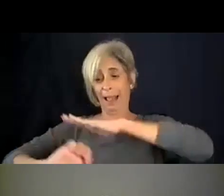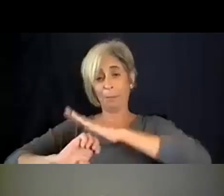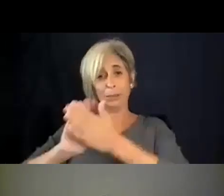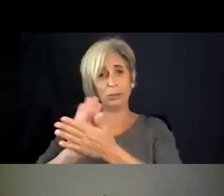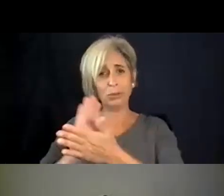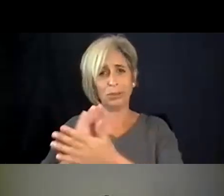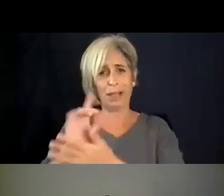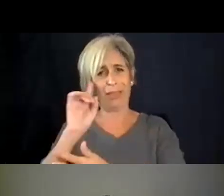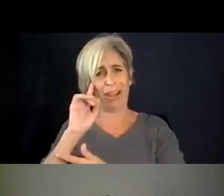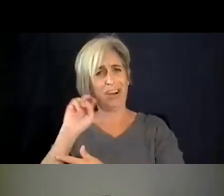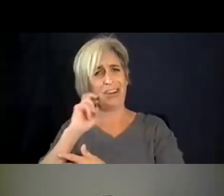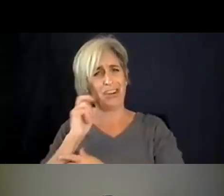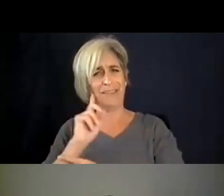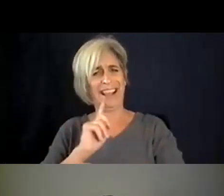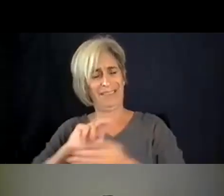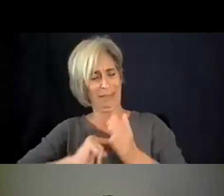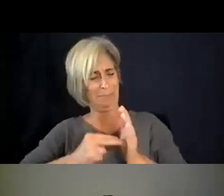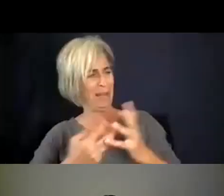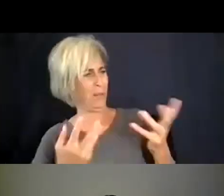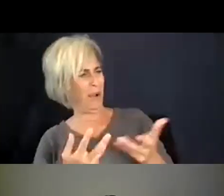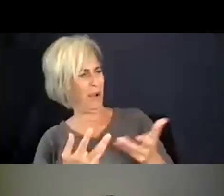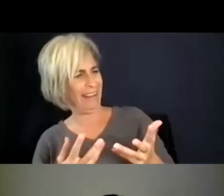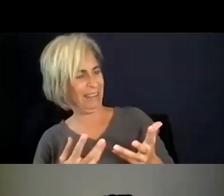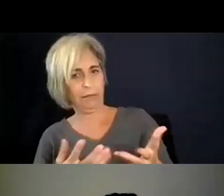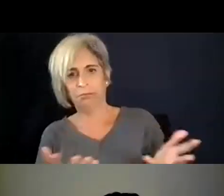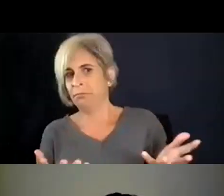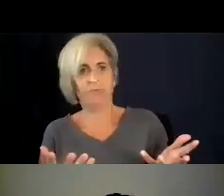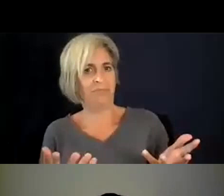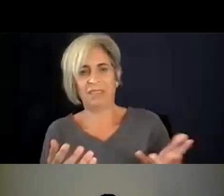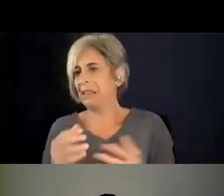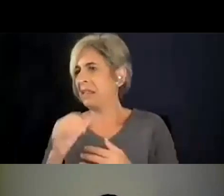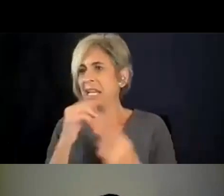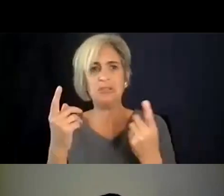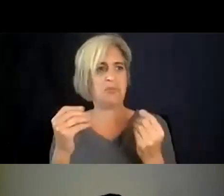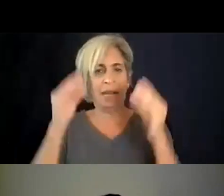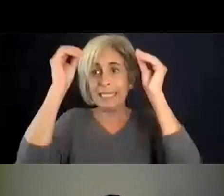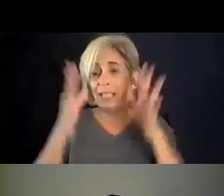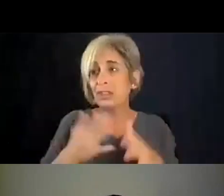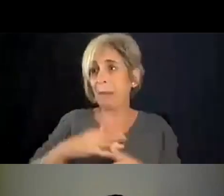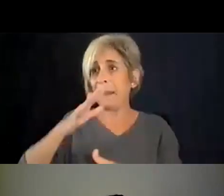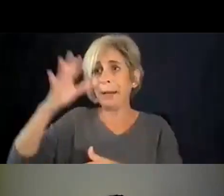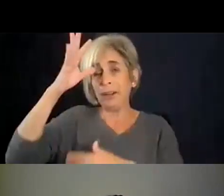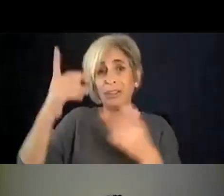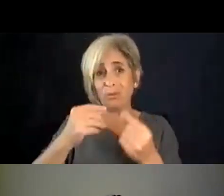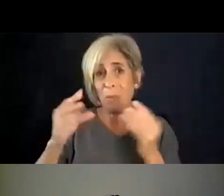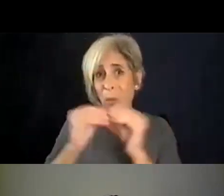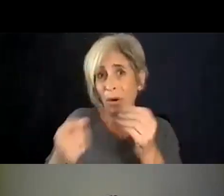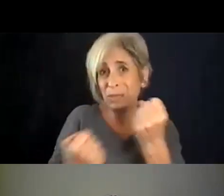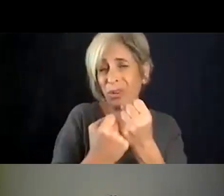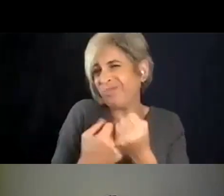and my parents and teachers, at that time, took no extraordinary measures on my behalf.